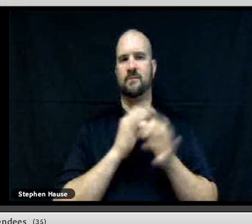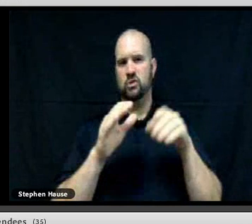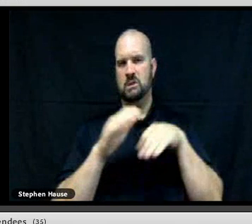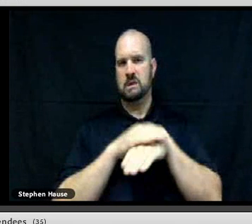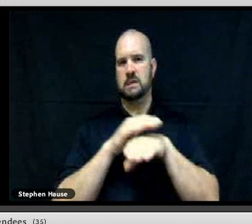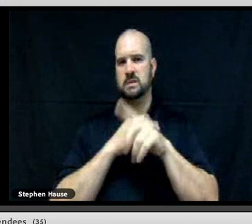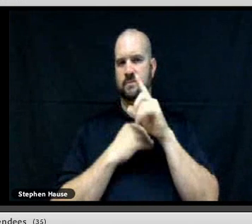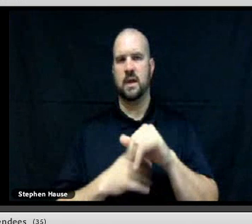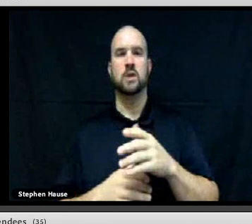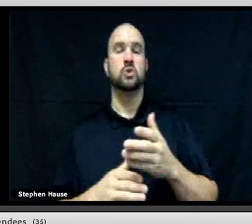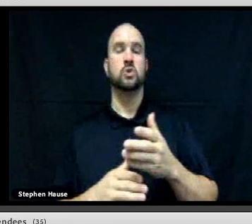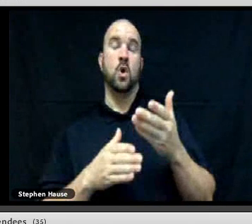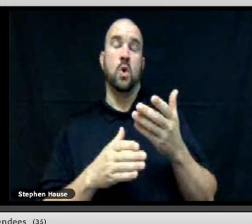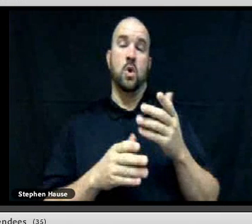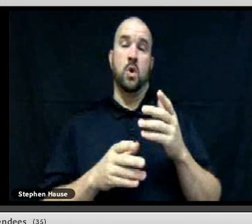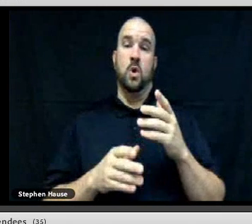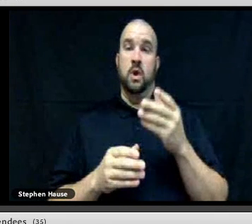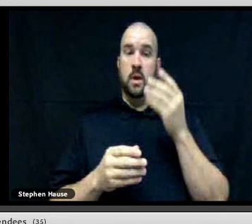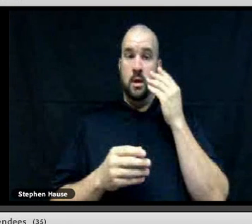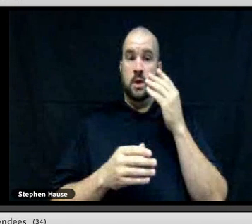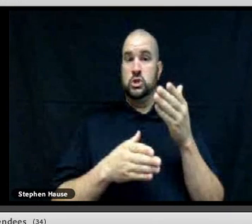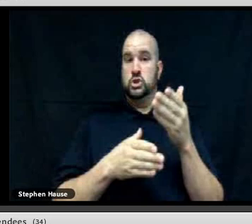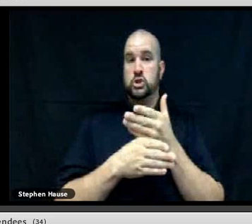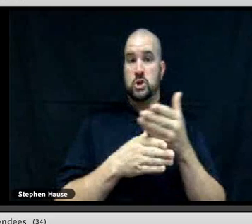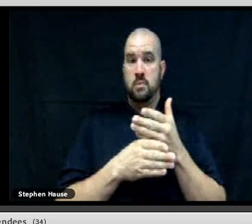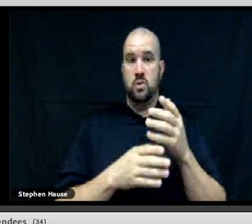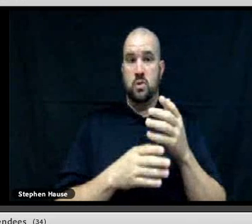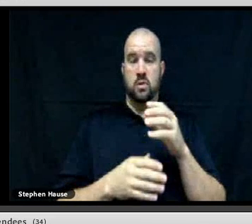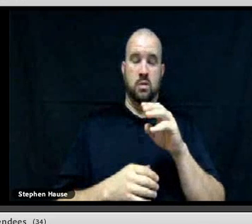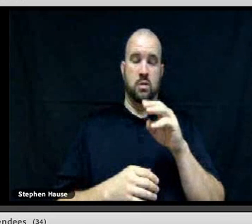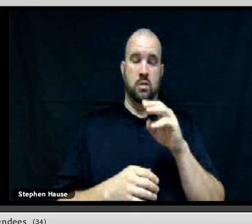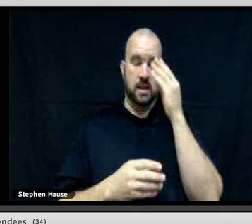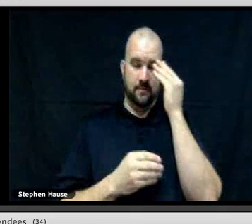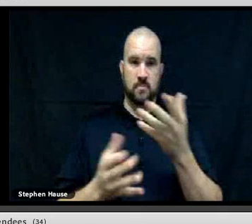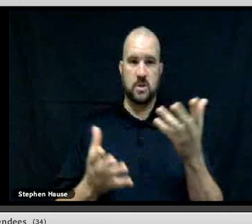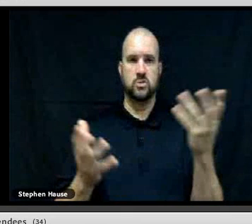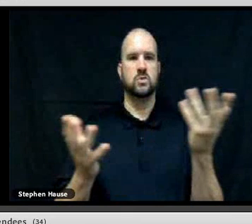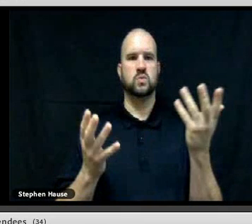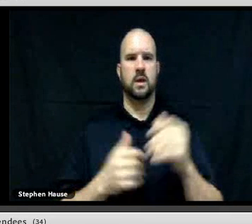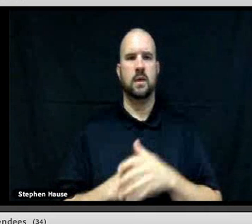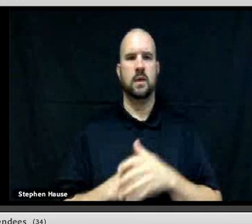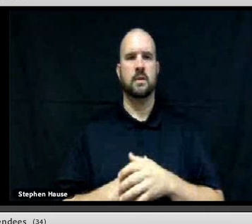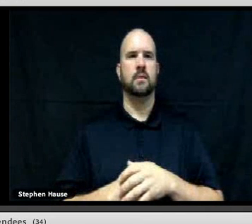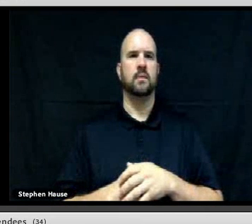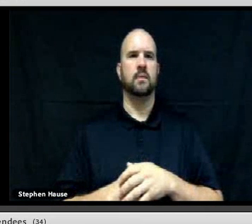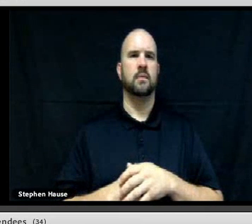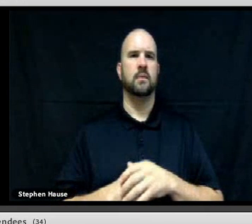So, shareable metadata is quality metadata. It promotes search interoperability,